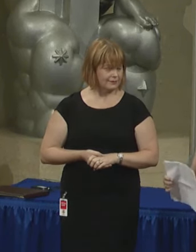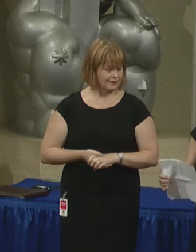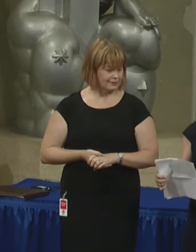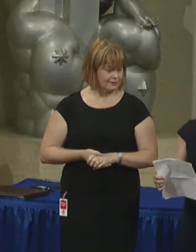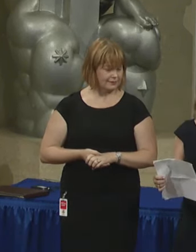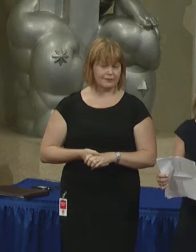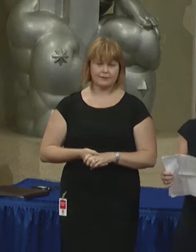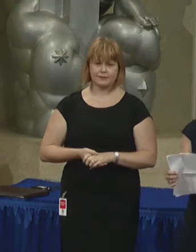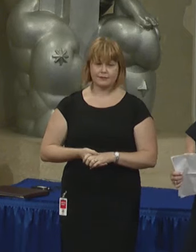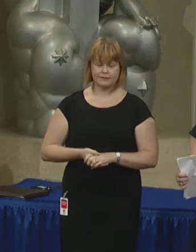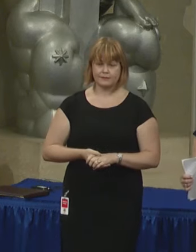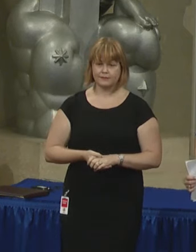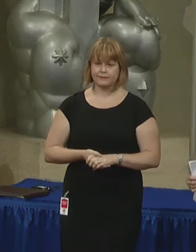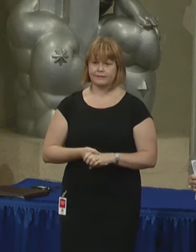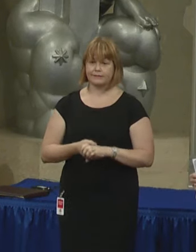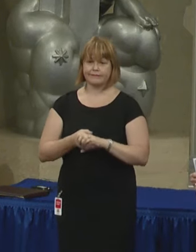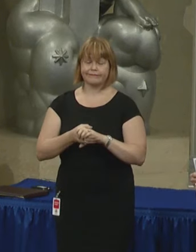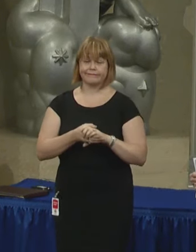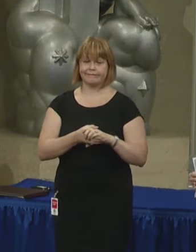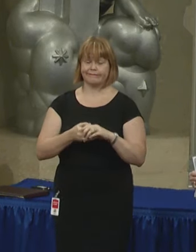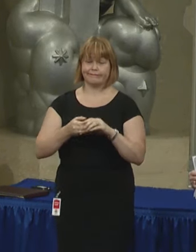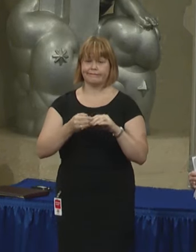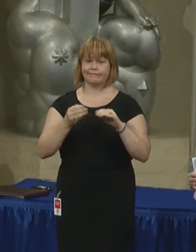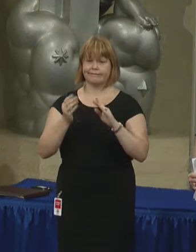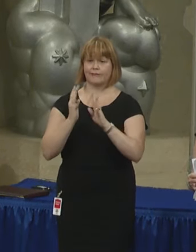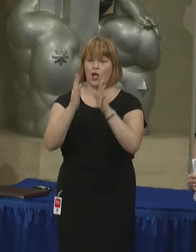IMMIGRANTS TO FREEDOM, ALL.